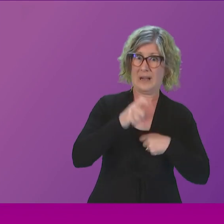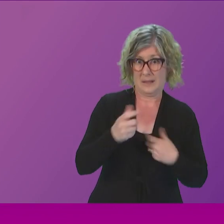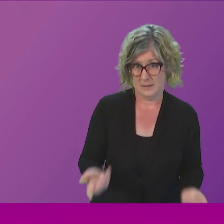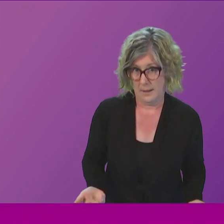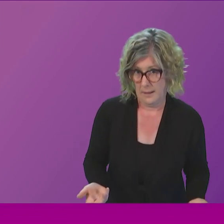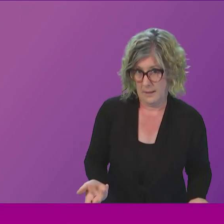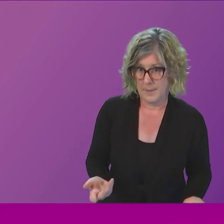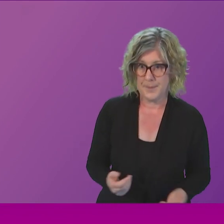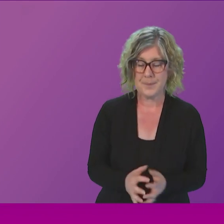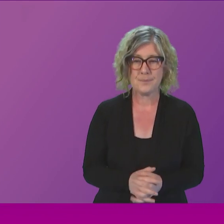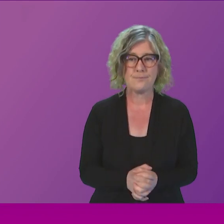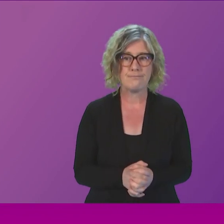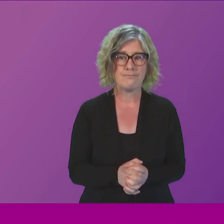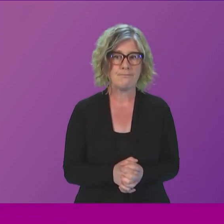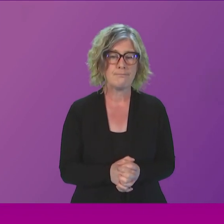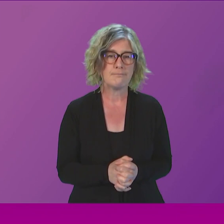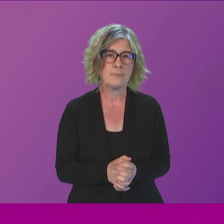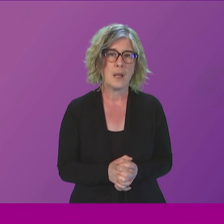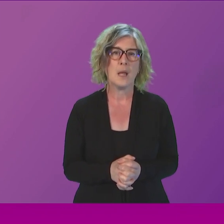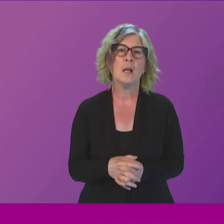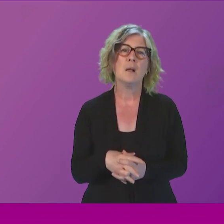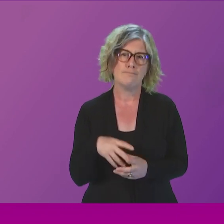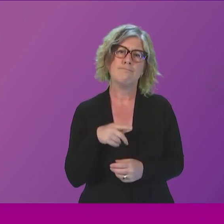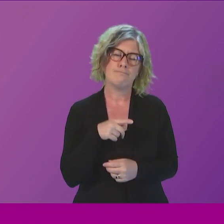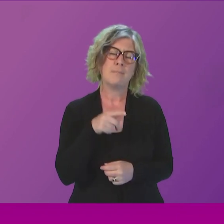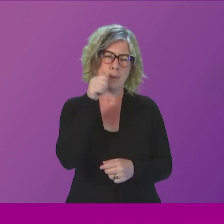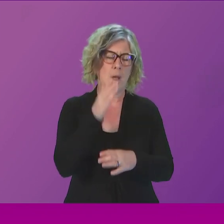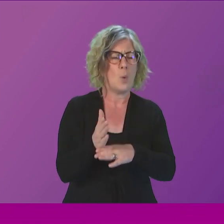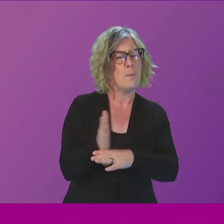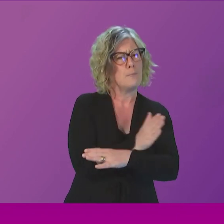Pre-pandemic, we were consistently meeting the 31-day standard.